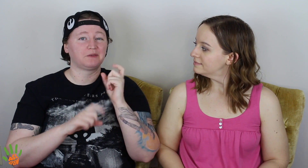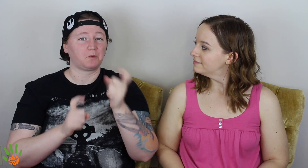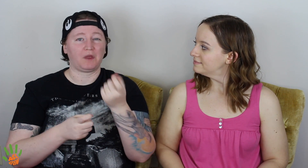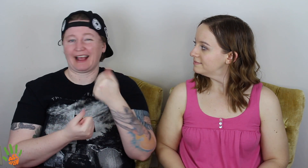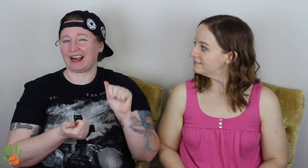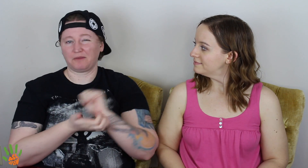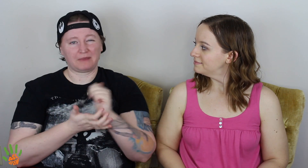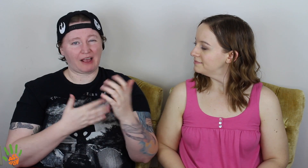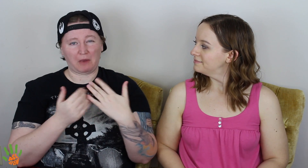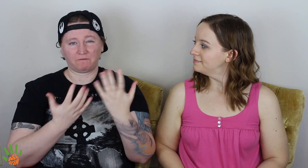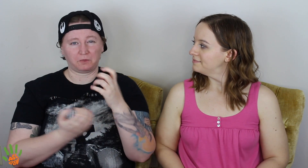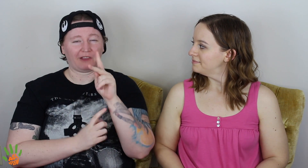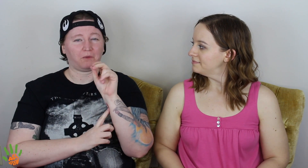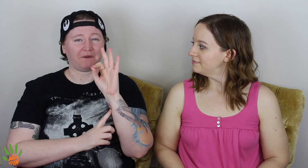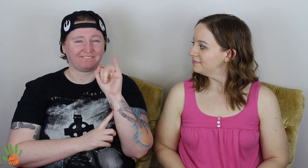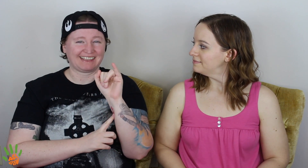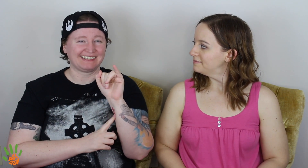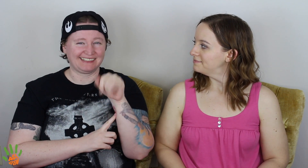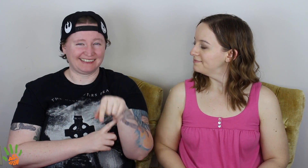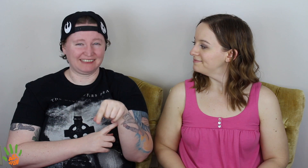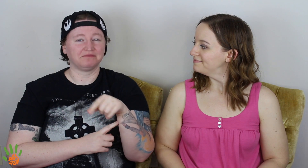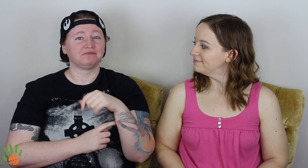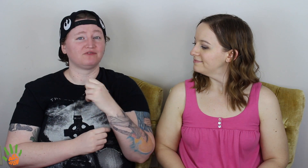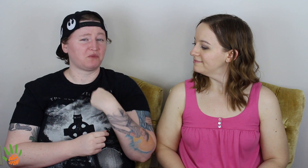Or for a one-time donation of any amount you can look through our Ko-fi.